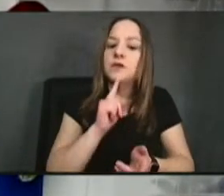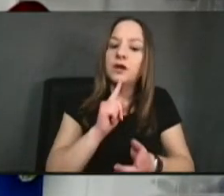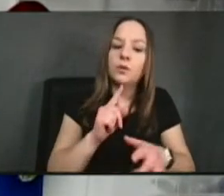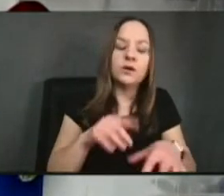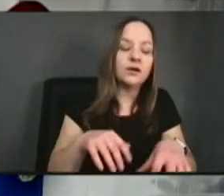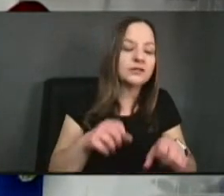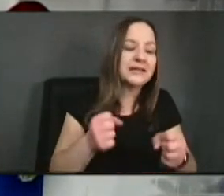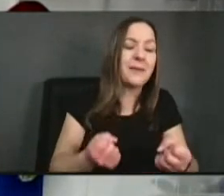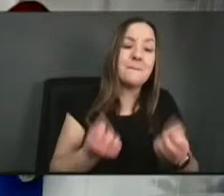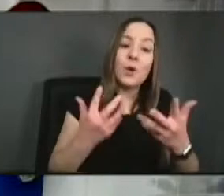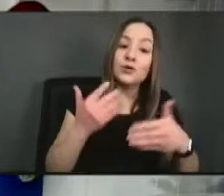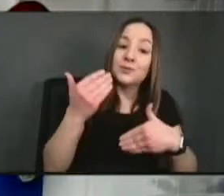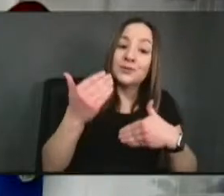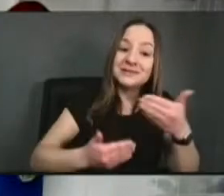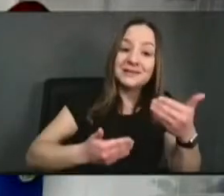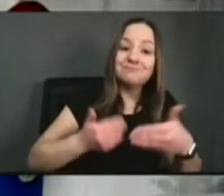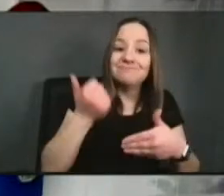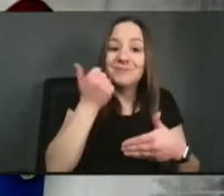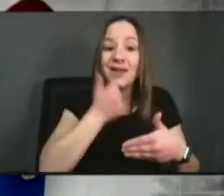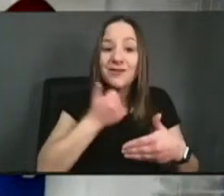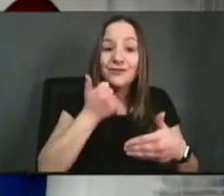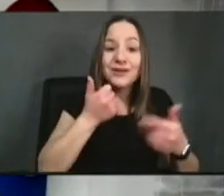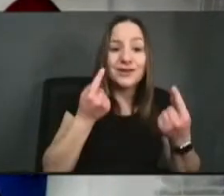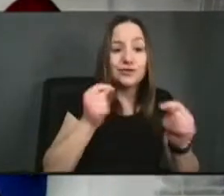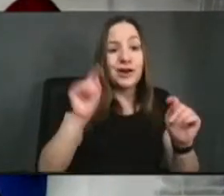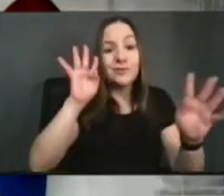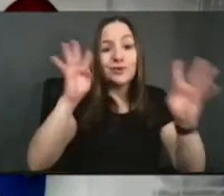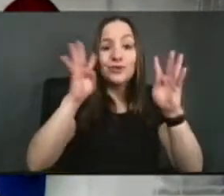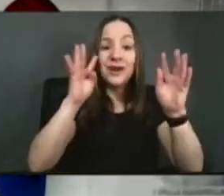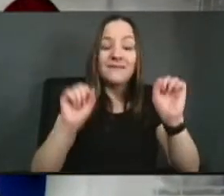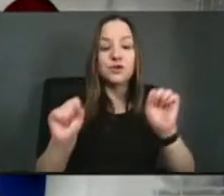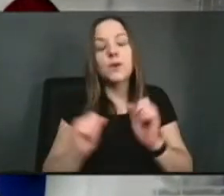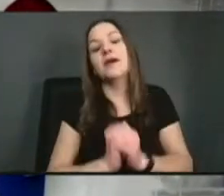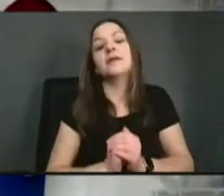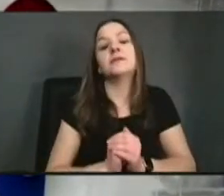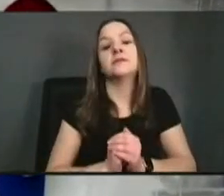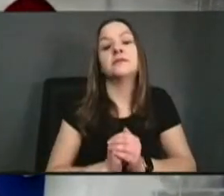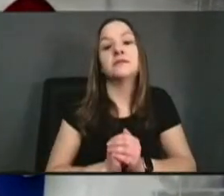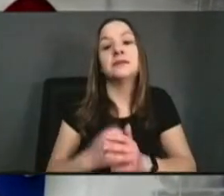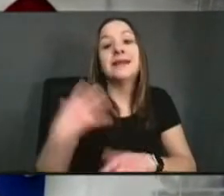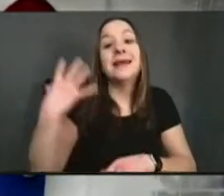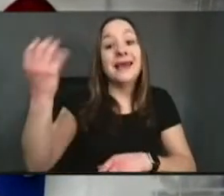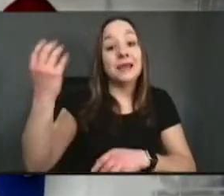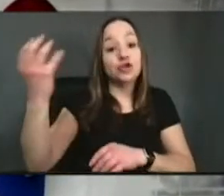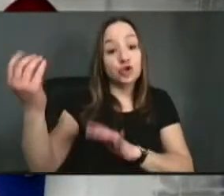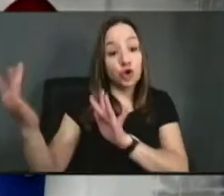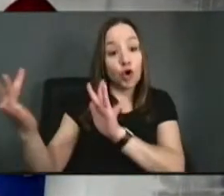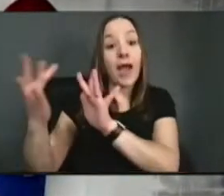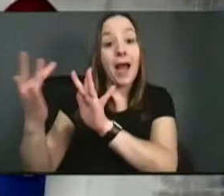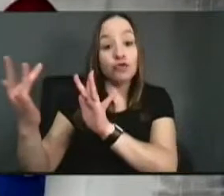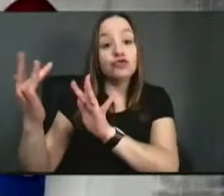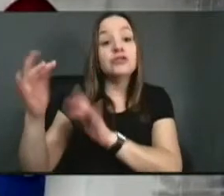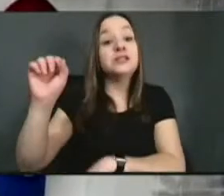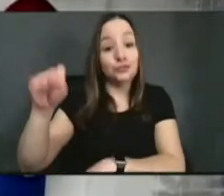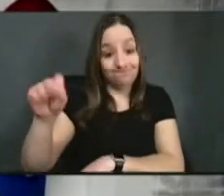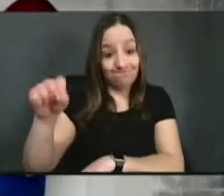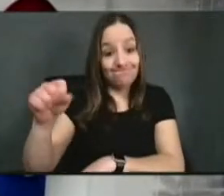multiple measures each day on that. We're trying to be as